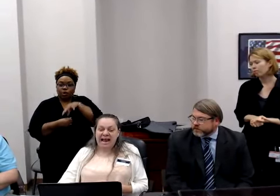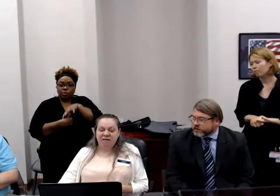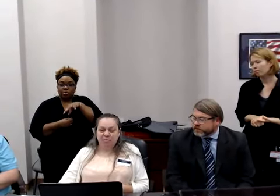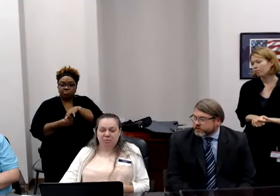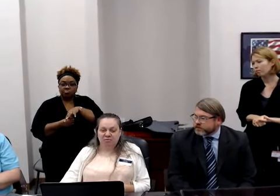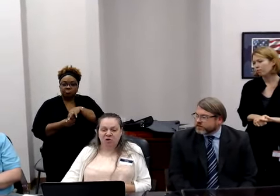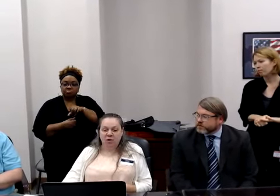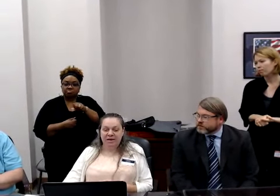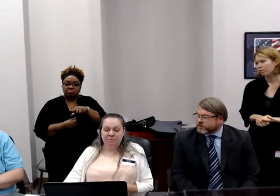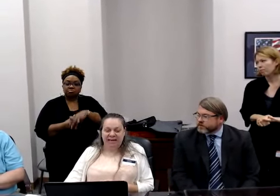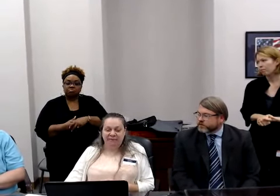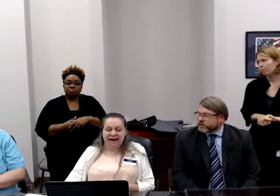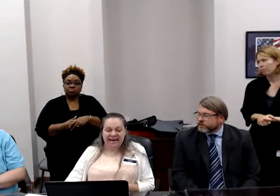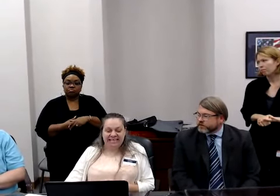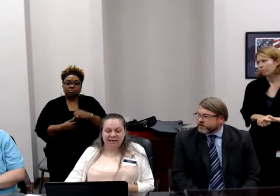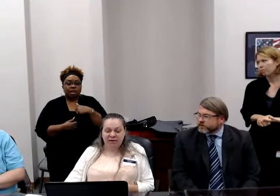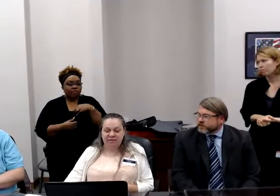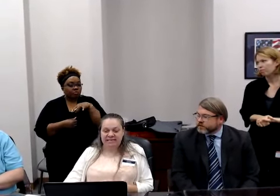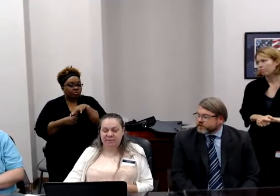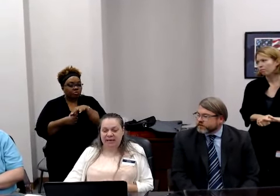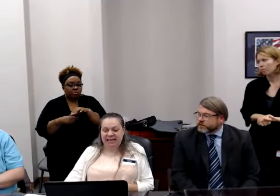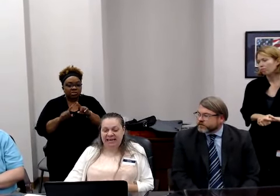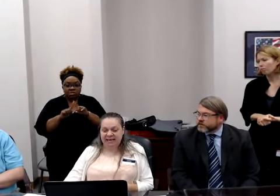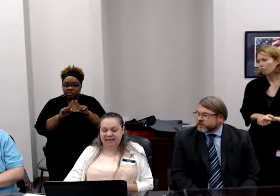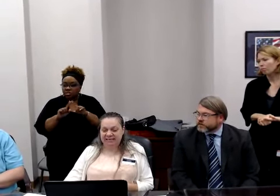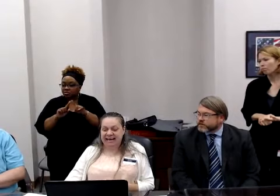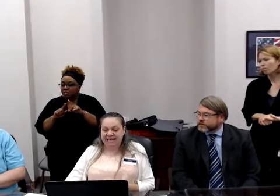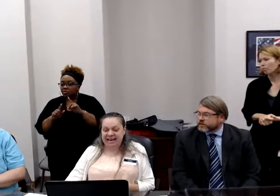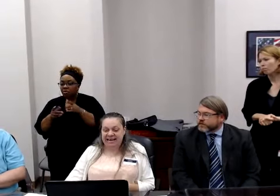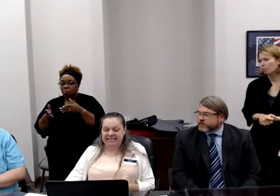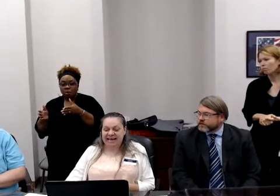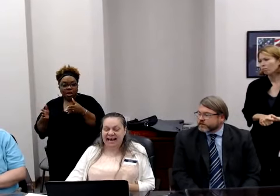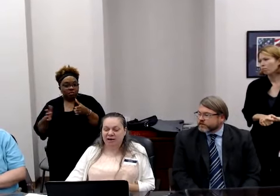I have voted many ways, using many techniques.